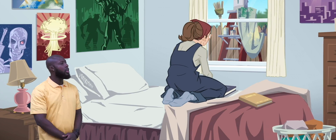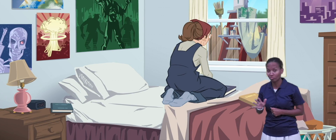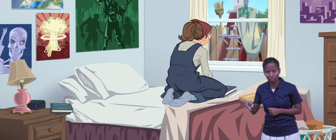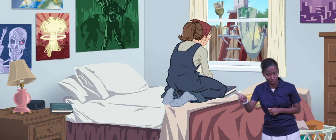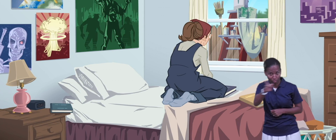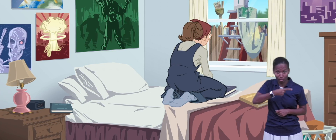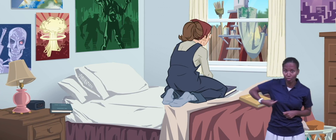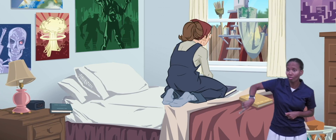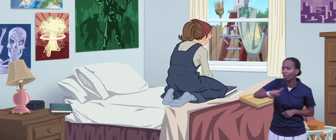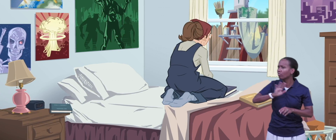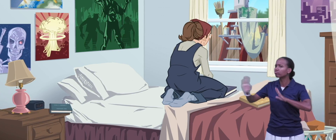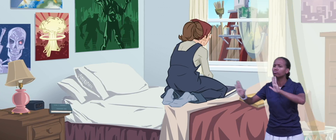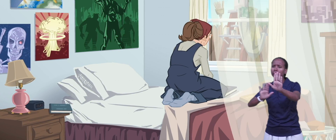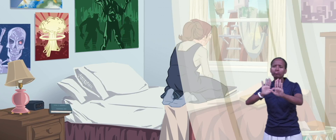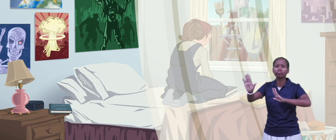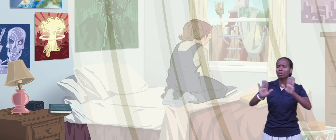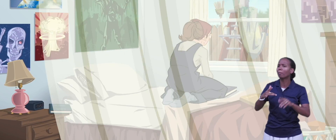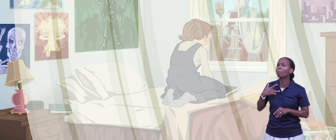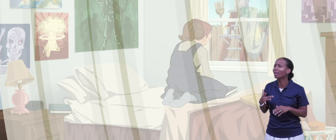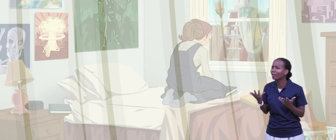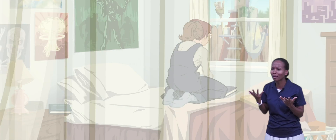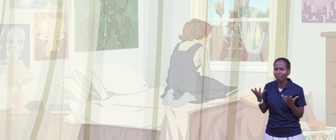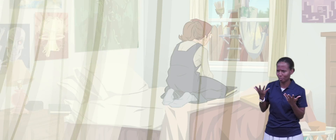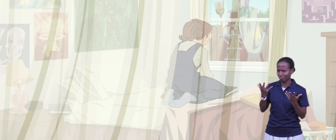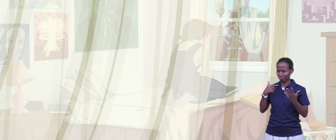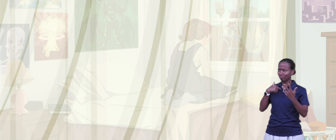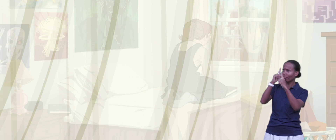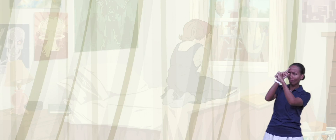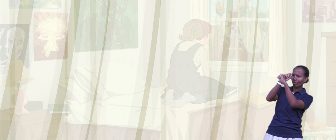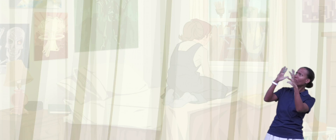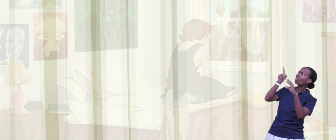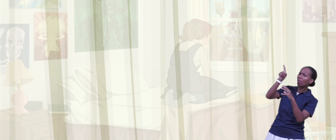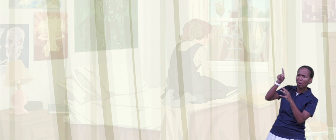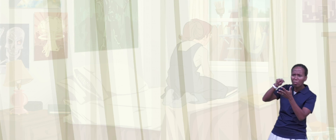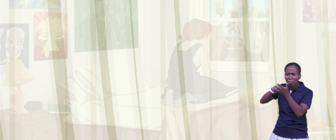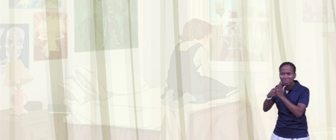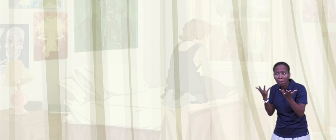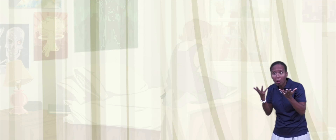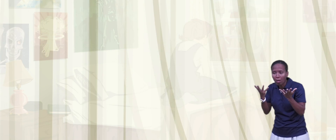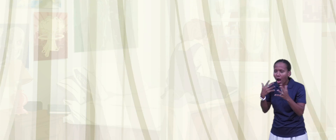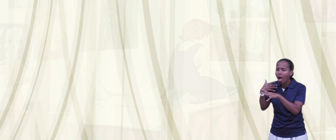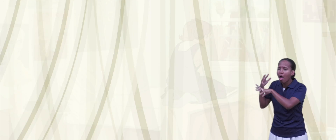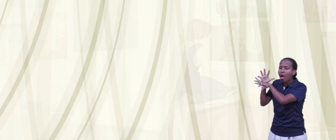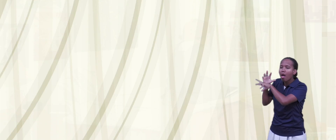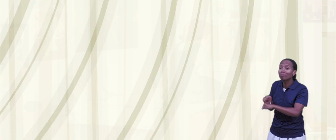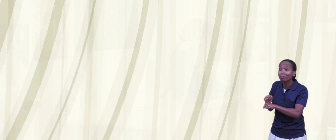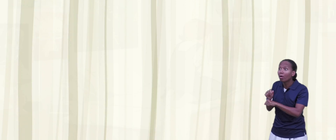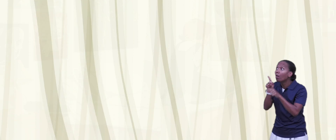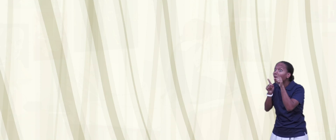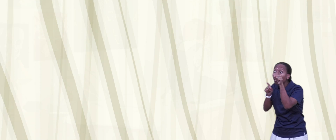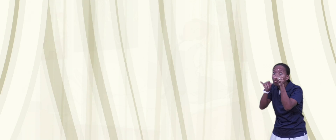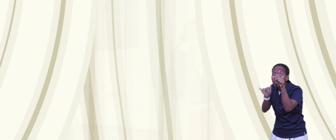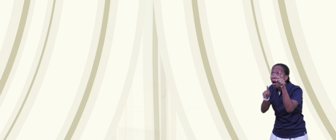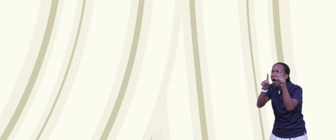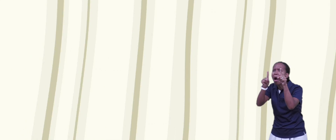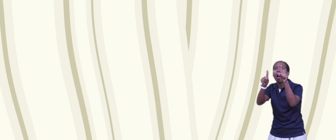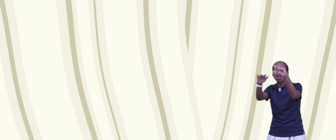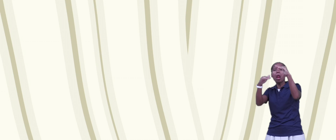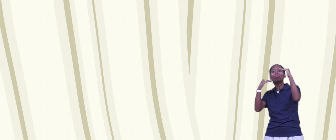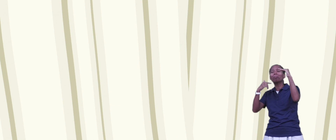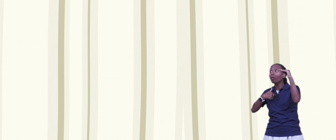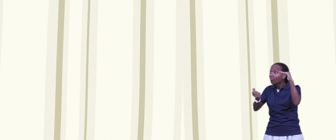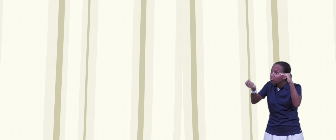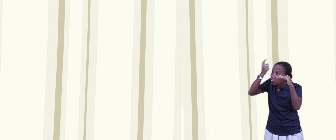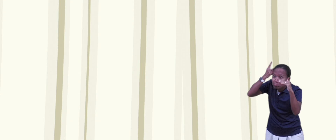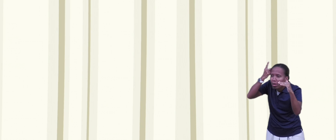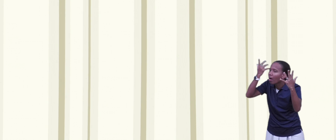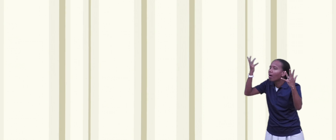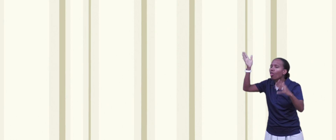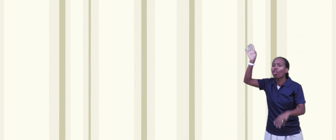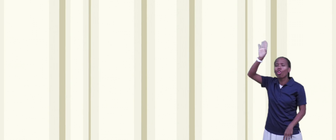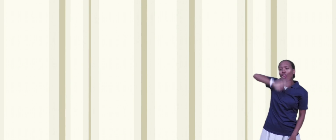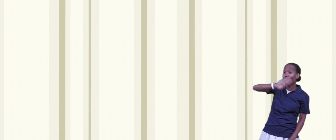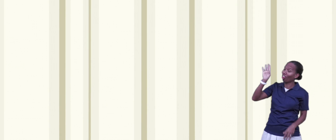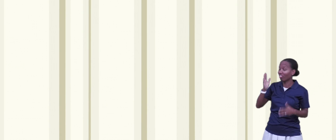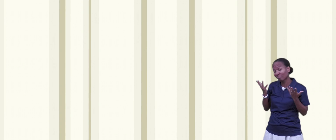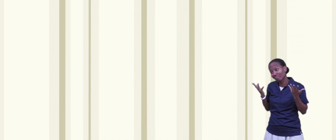Tim: Right. We all develop familiar ways of seeing the world that can limit or blur our vision.